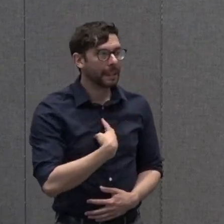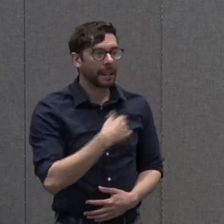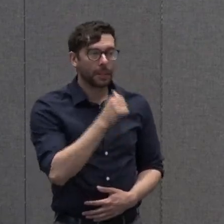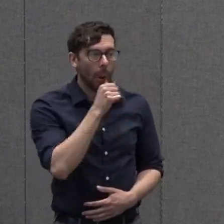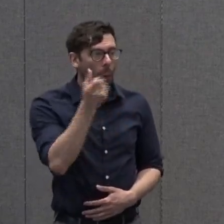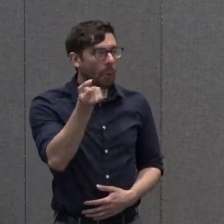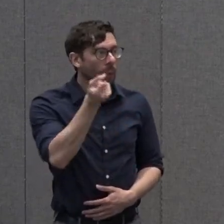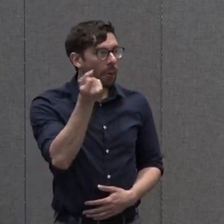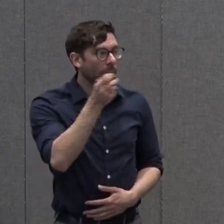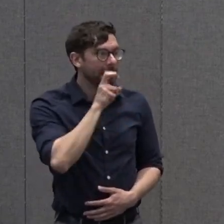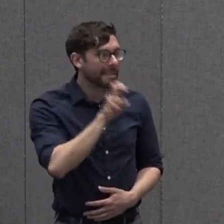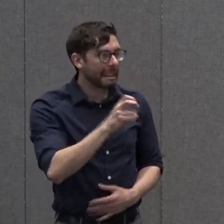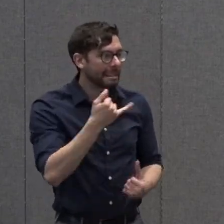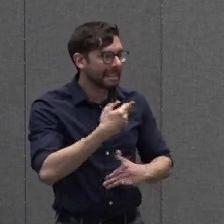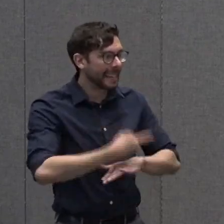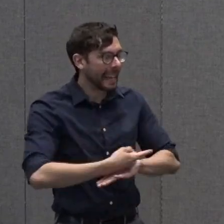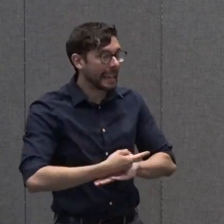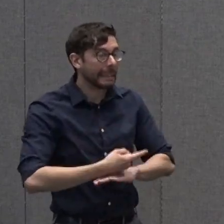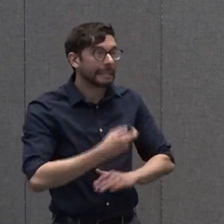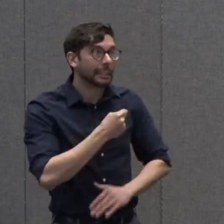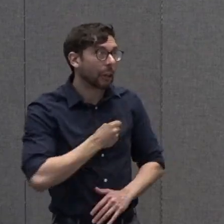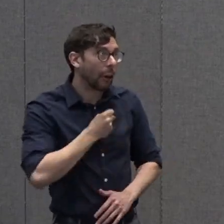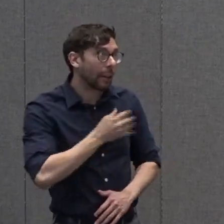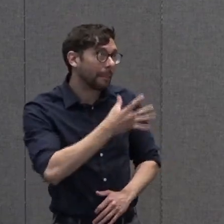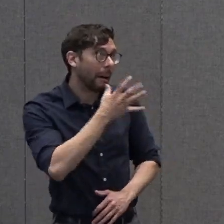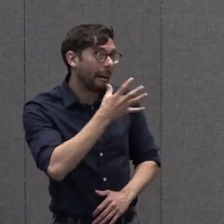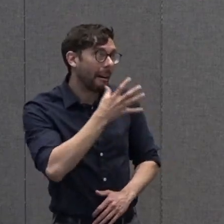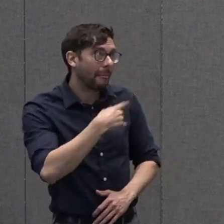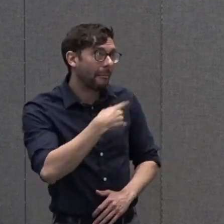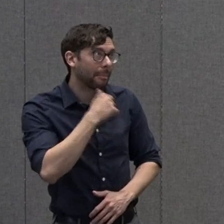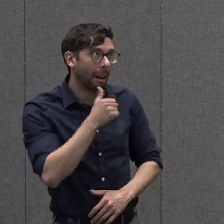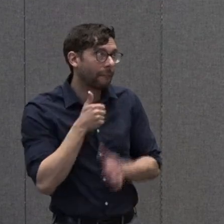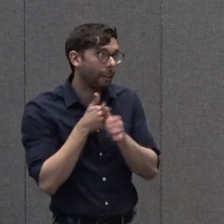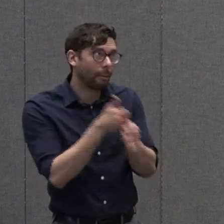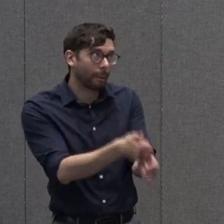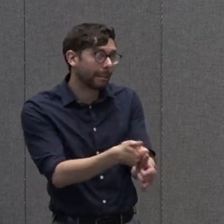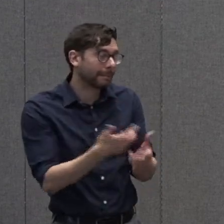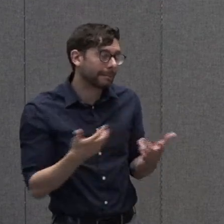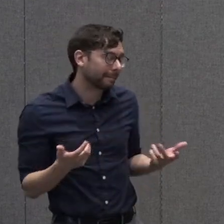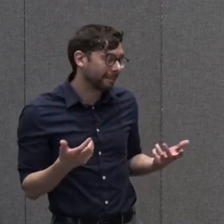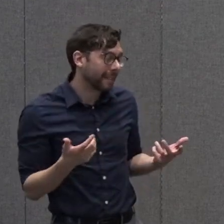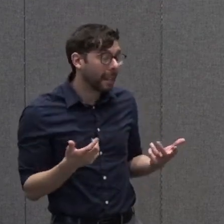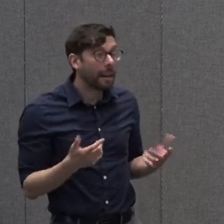So mom, sorry, I'm not behaving. I'm doing what you told me not to do. But this one is not venomous, right?